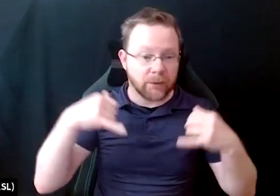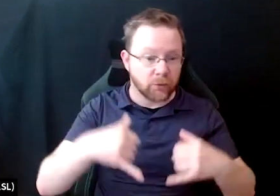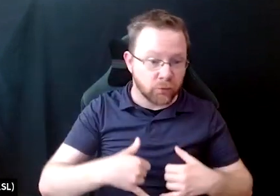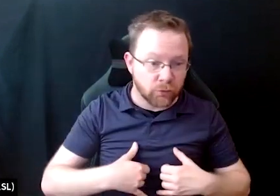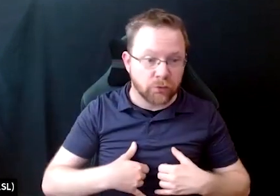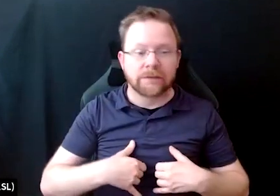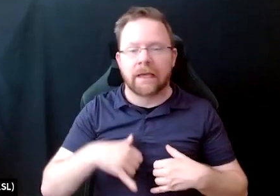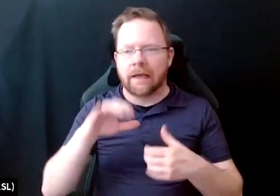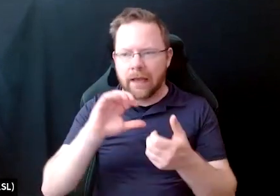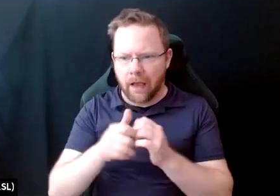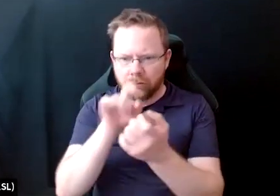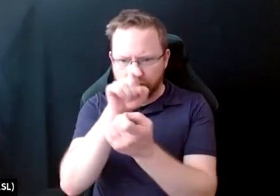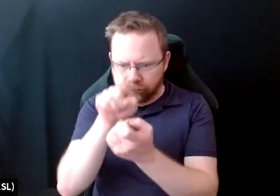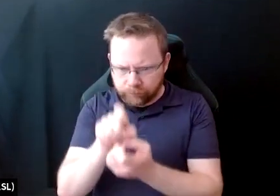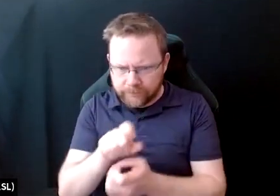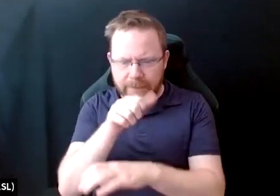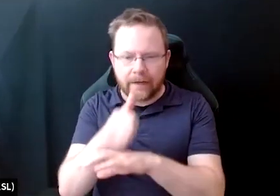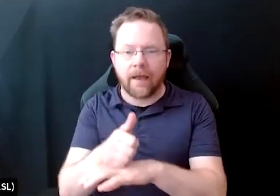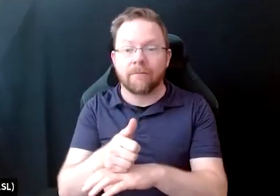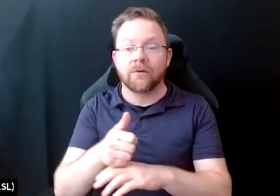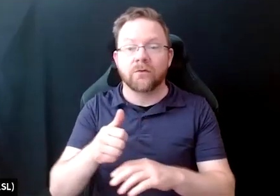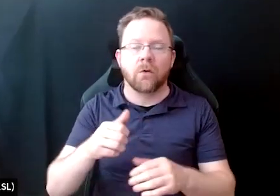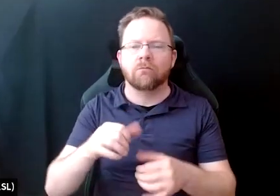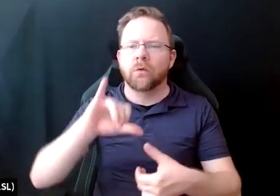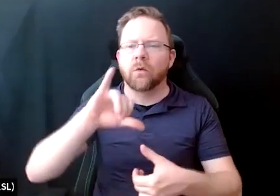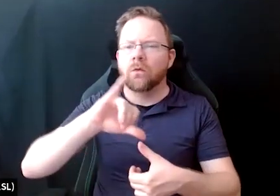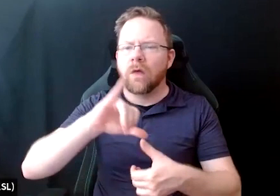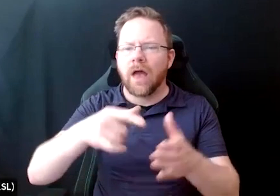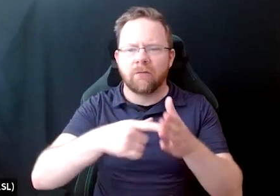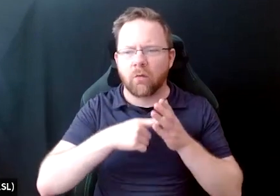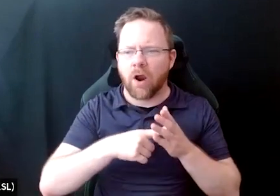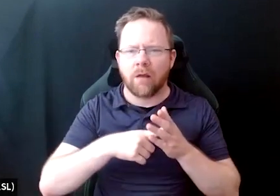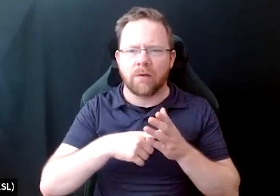Most of the height requirements have been removed from all agencies worldwide,